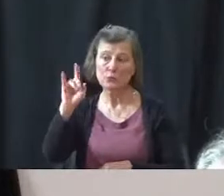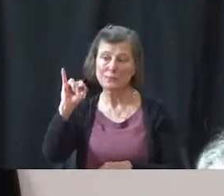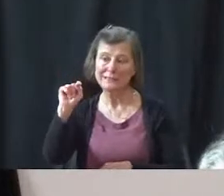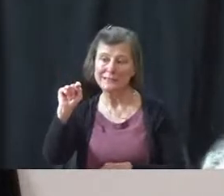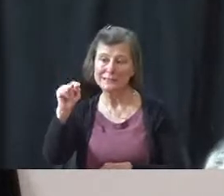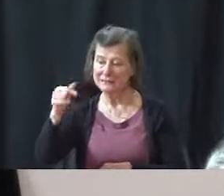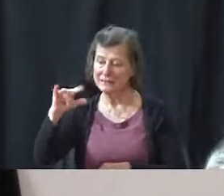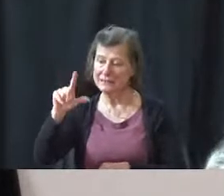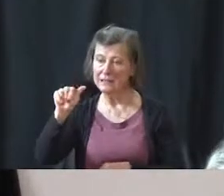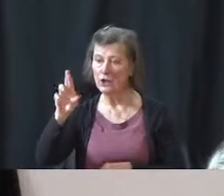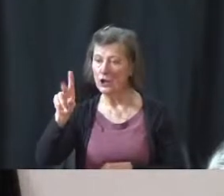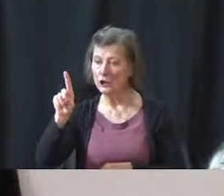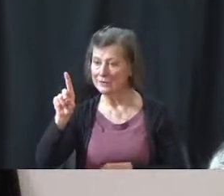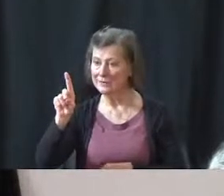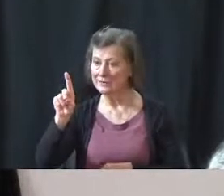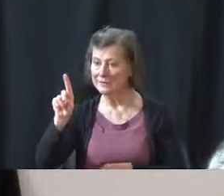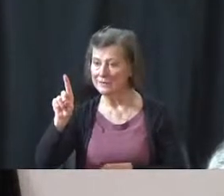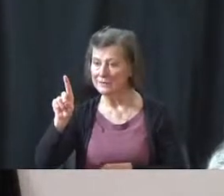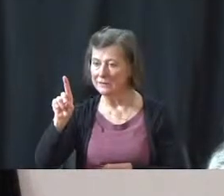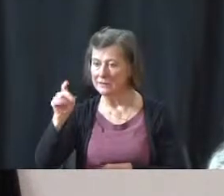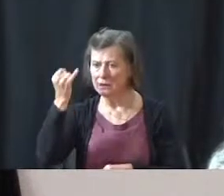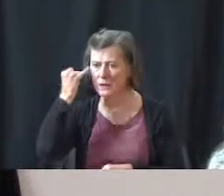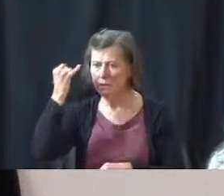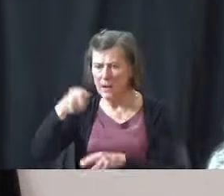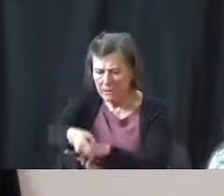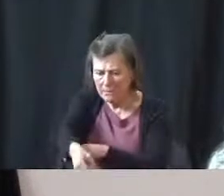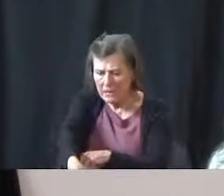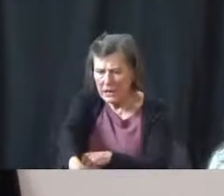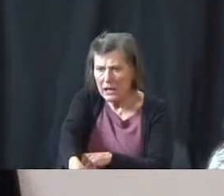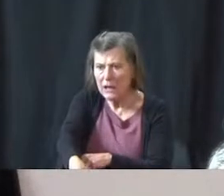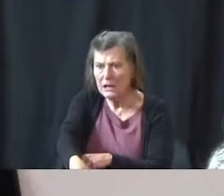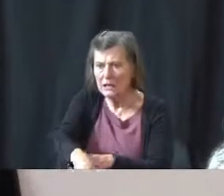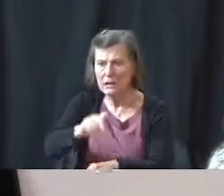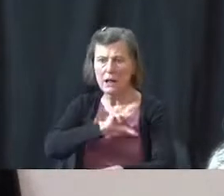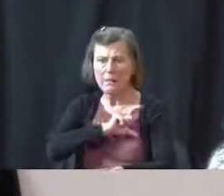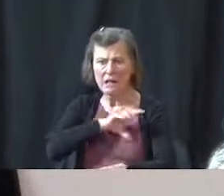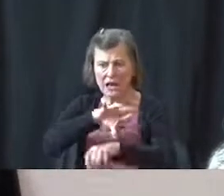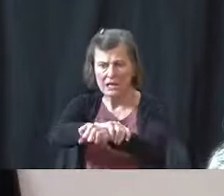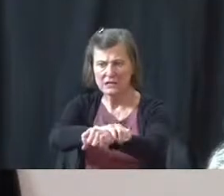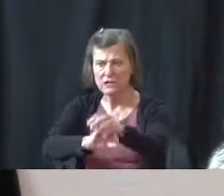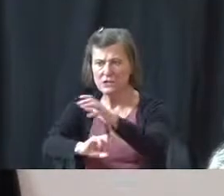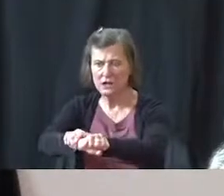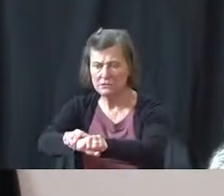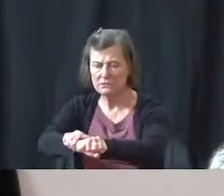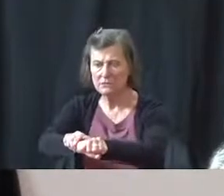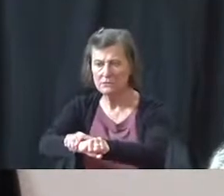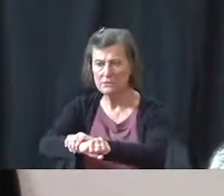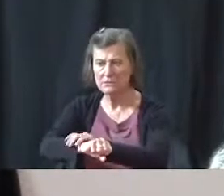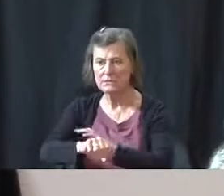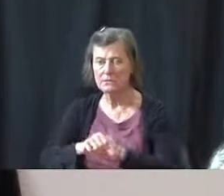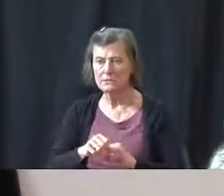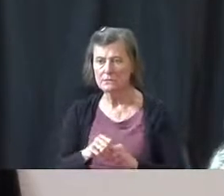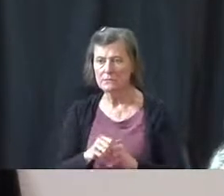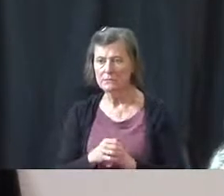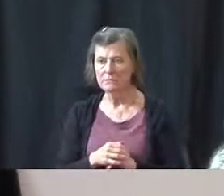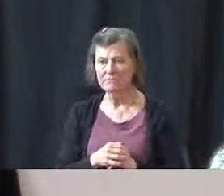Imagine, in the middle of the night, the police car, the dark limousine, or whatever they